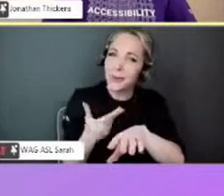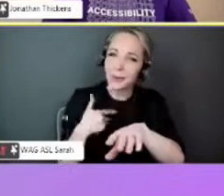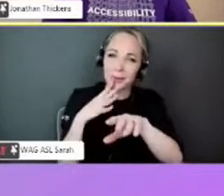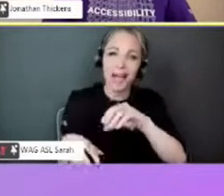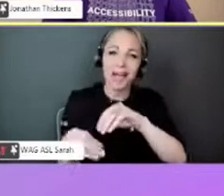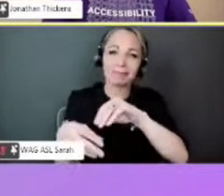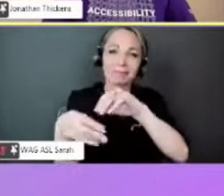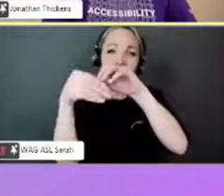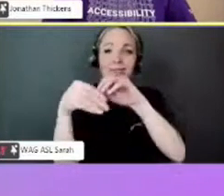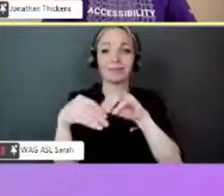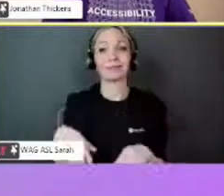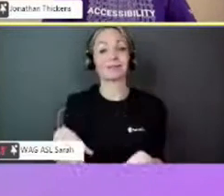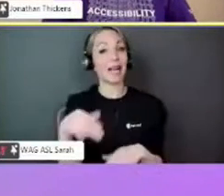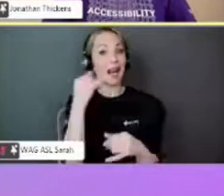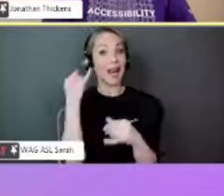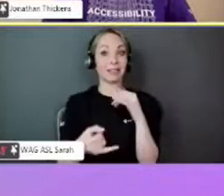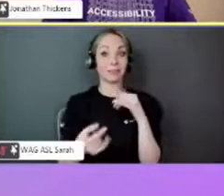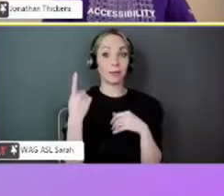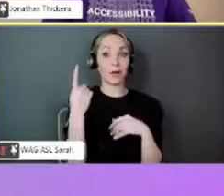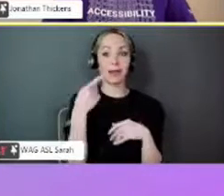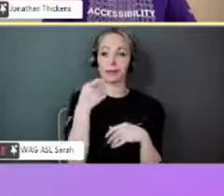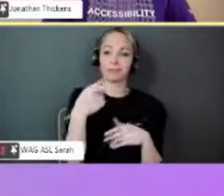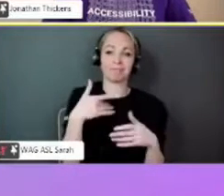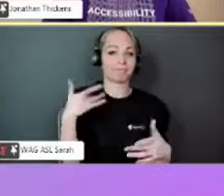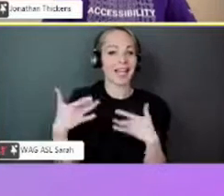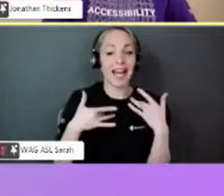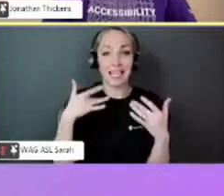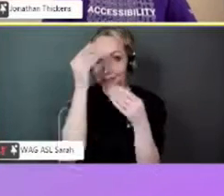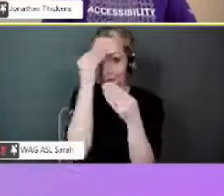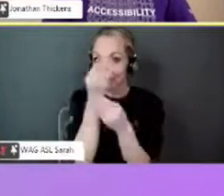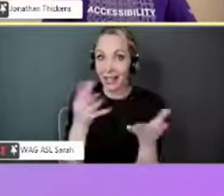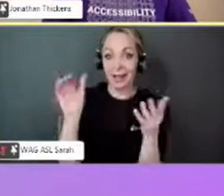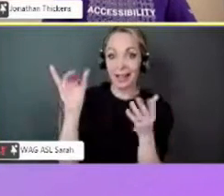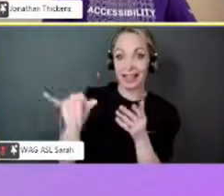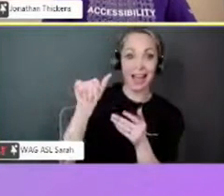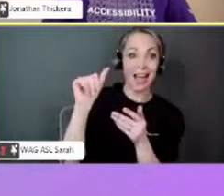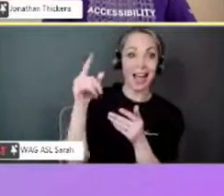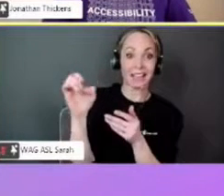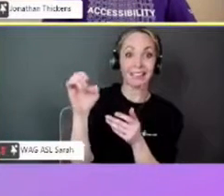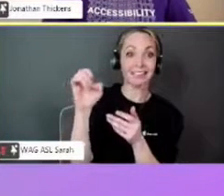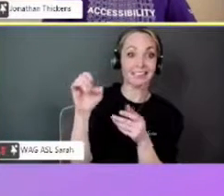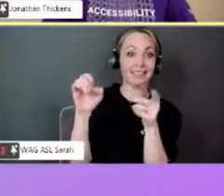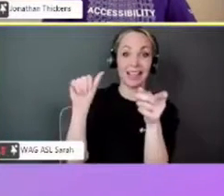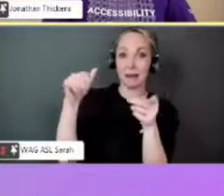the axe Watcher API and axe Developer Hub for free. The Watcher API package is available